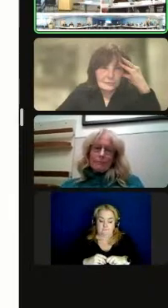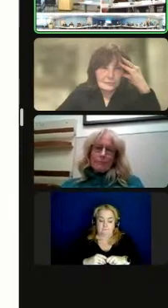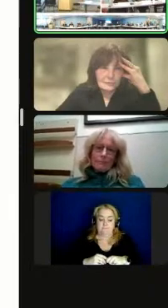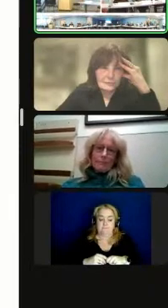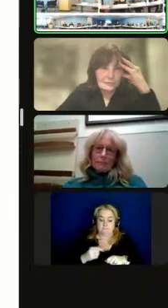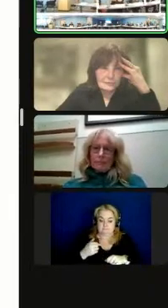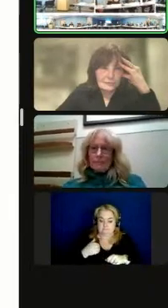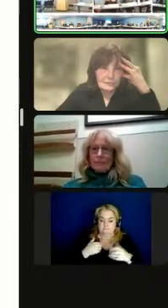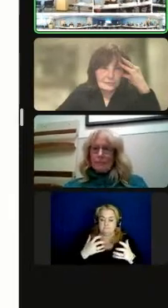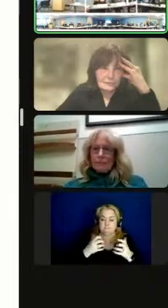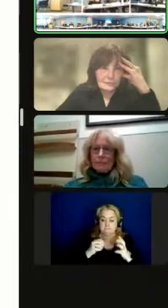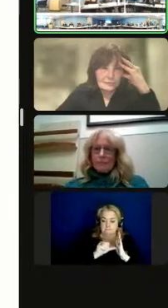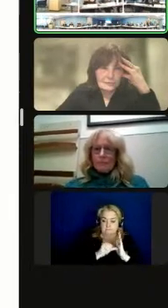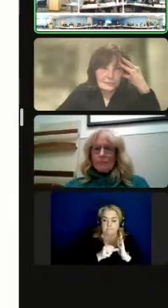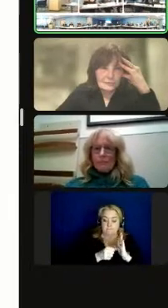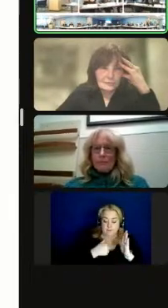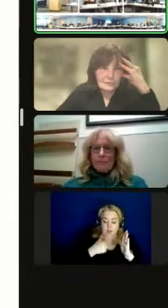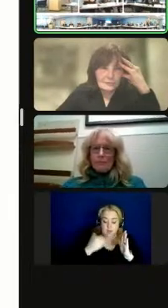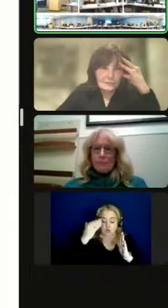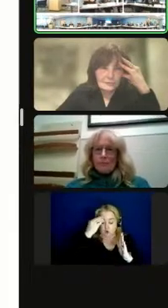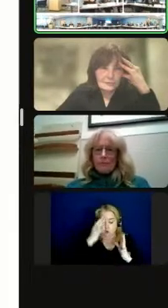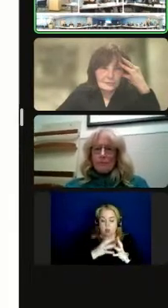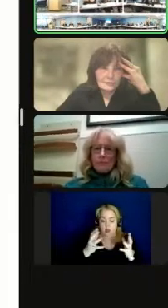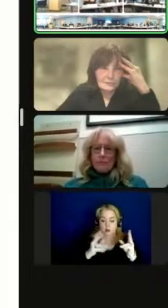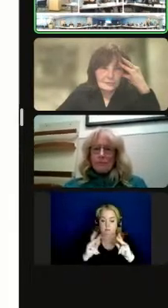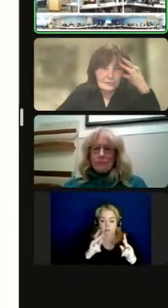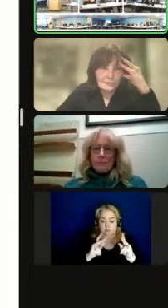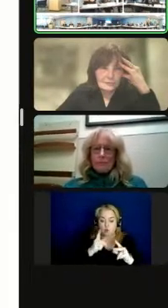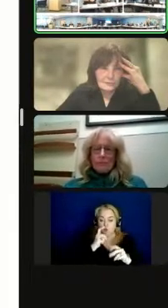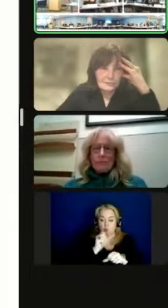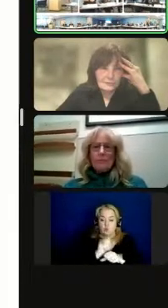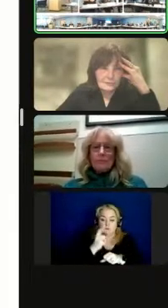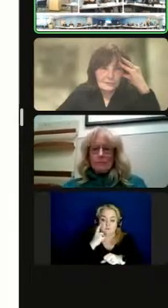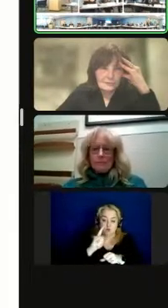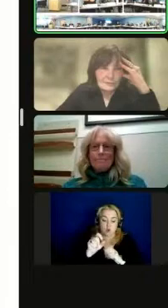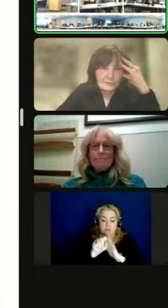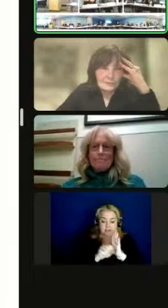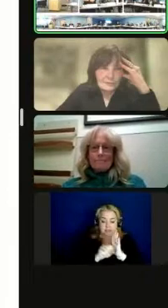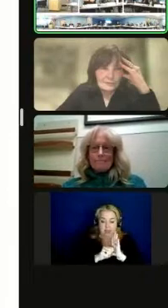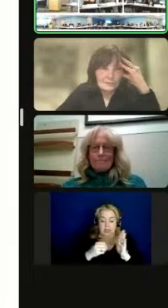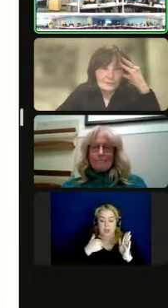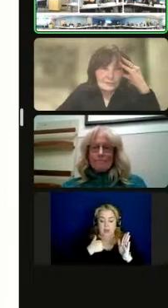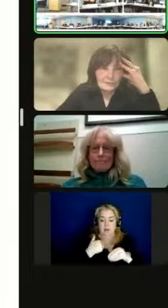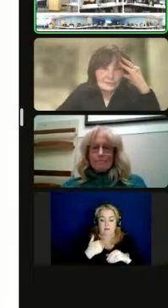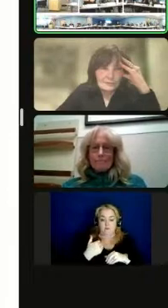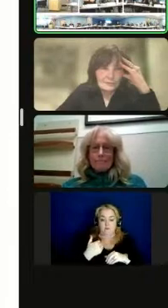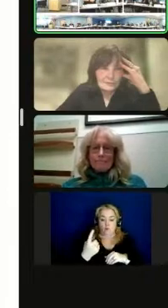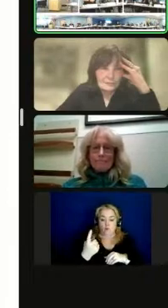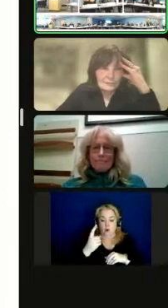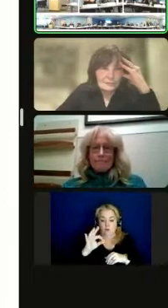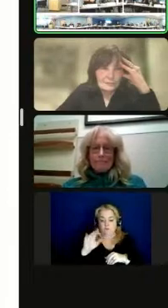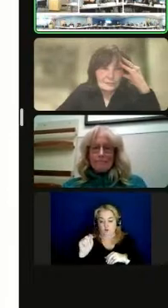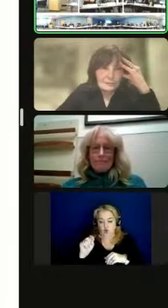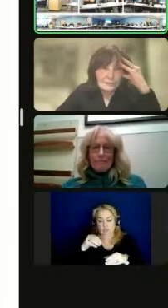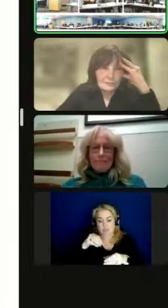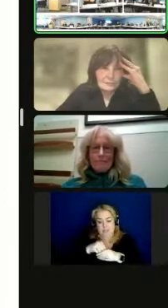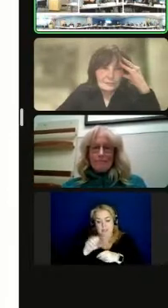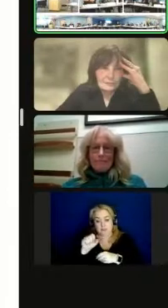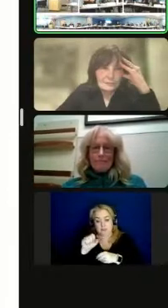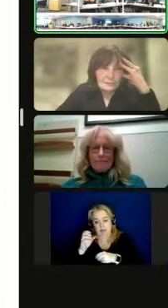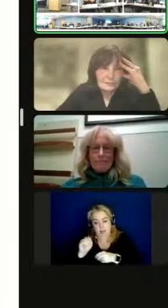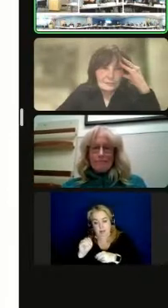REVENUE STREAMS.